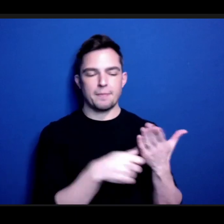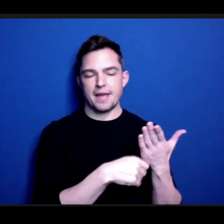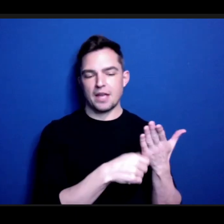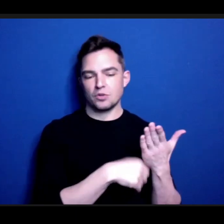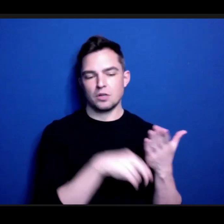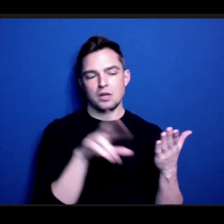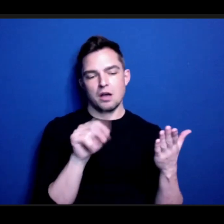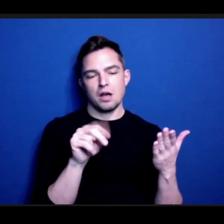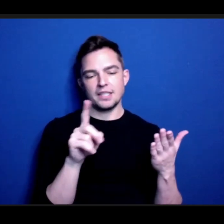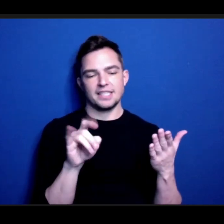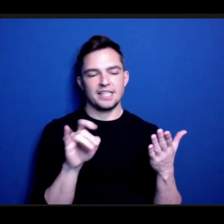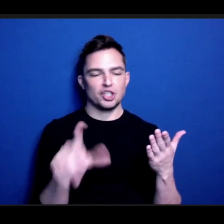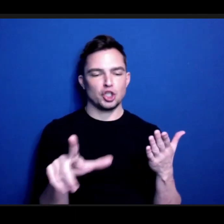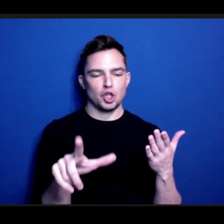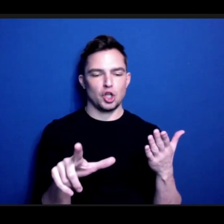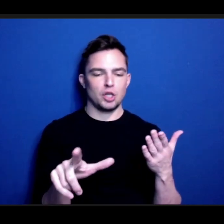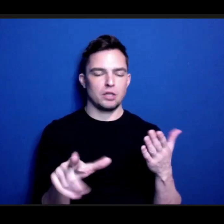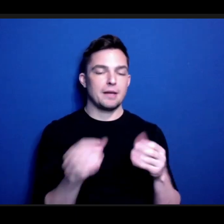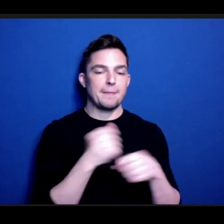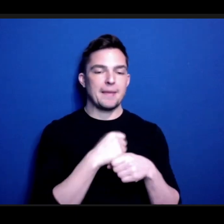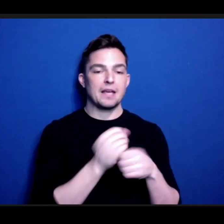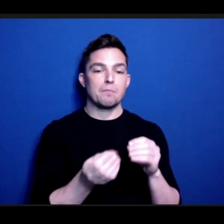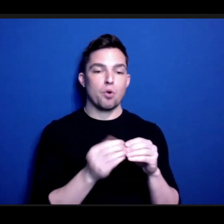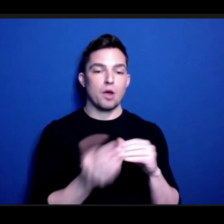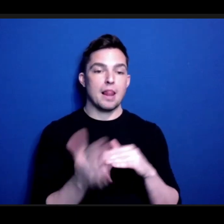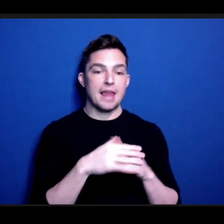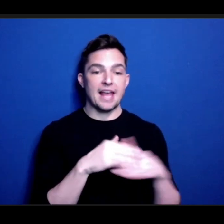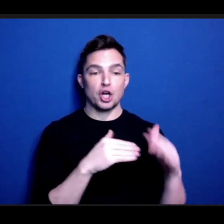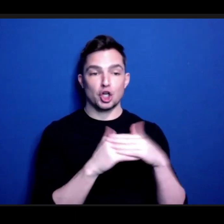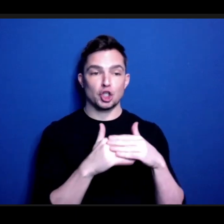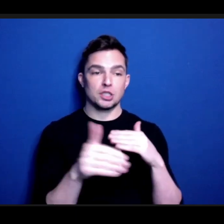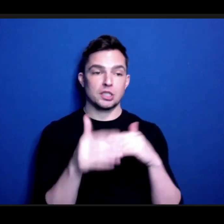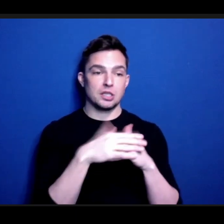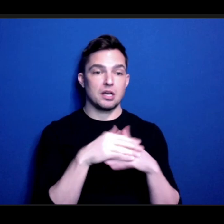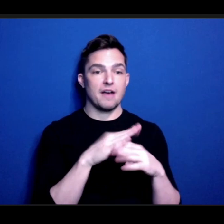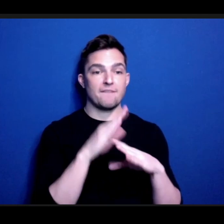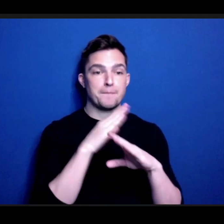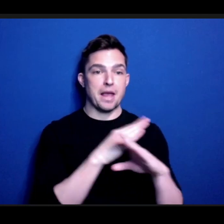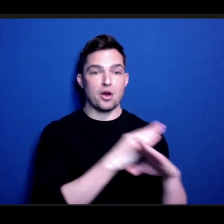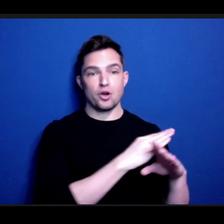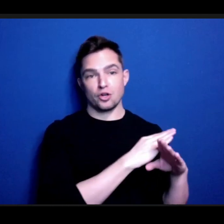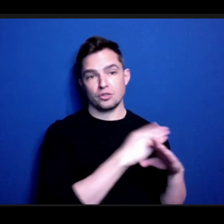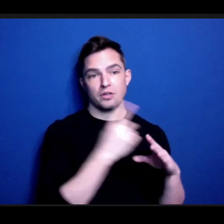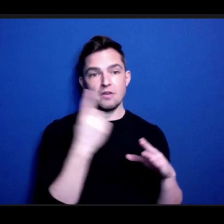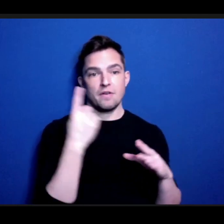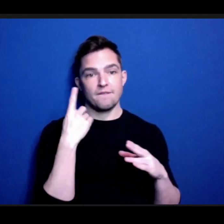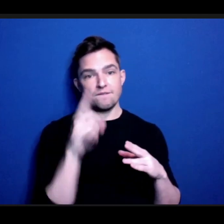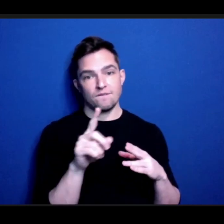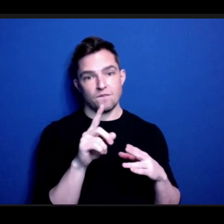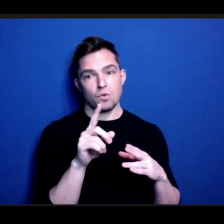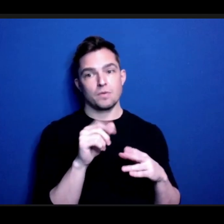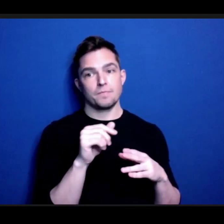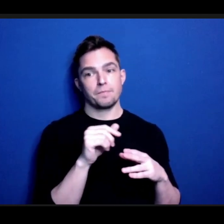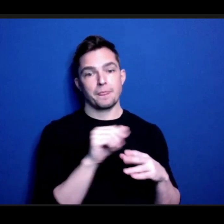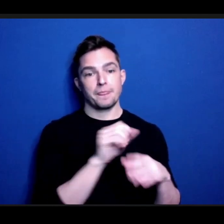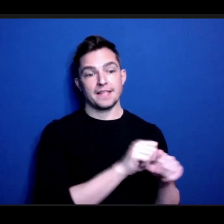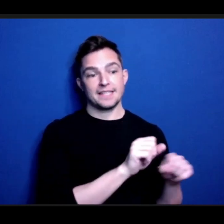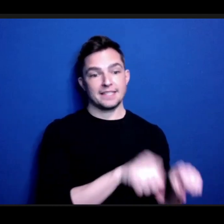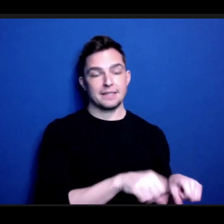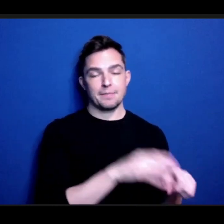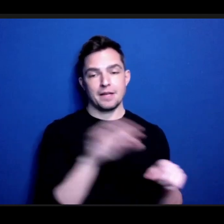things, creating more layers of barriers between the system and, you know, the communities